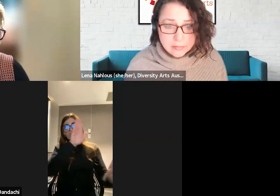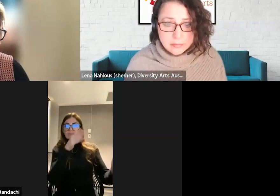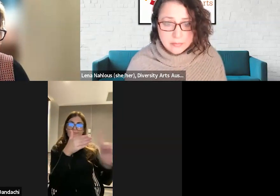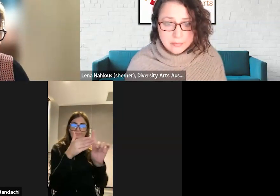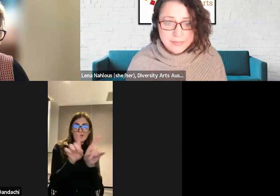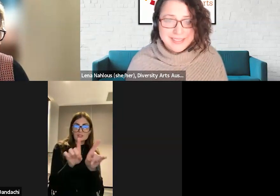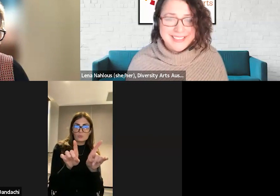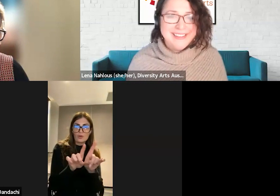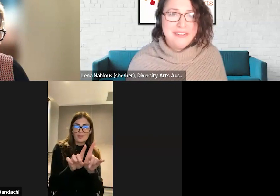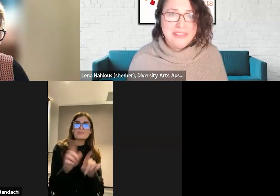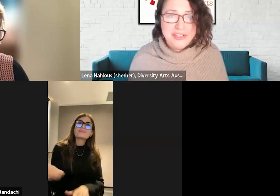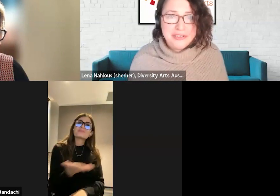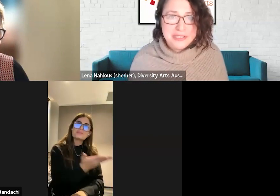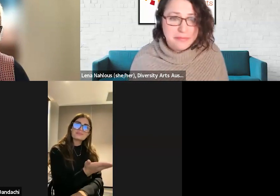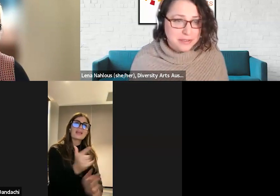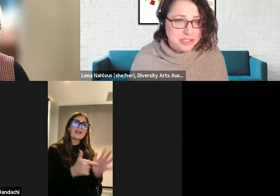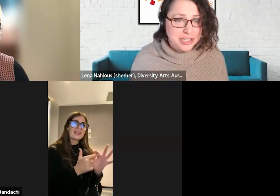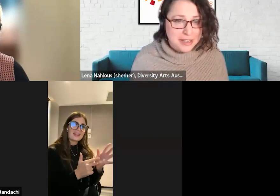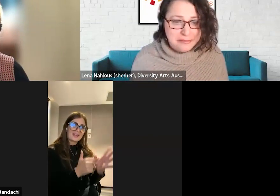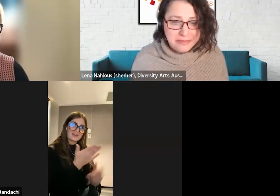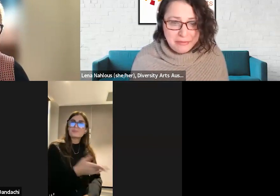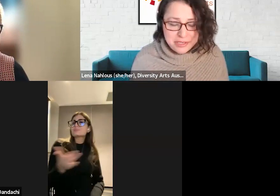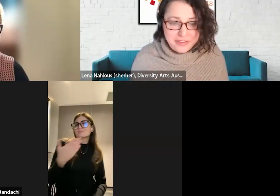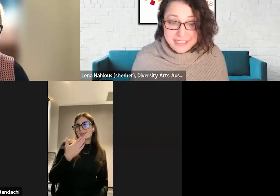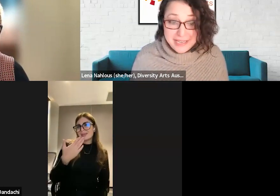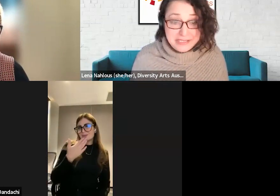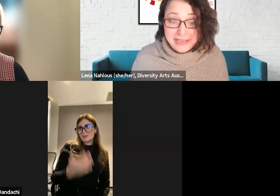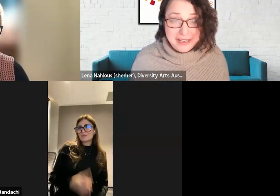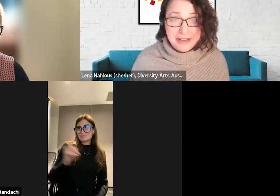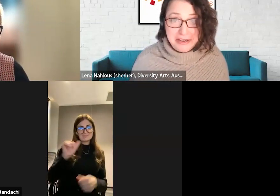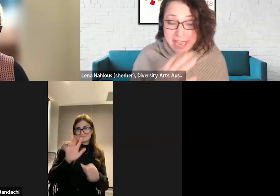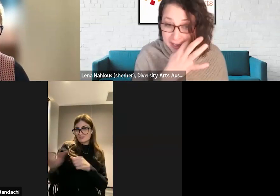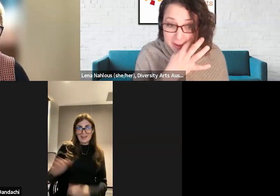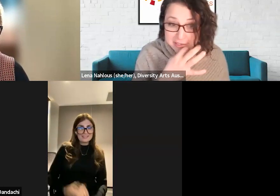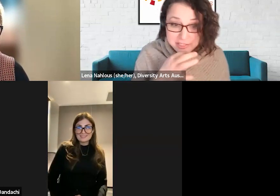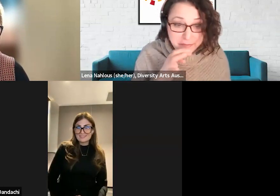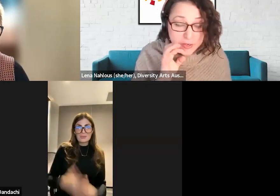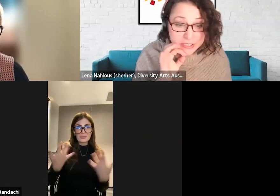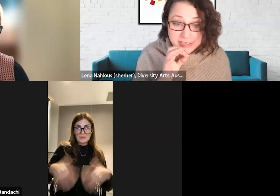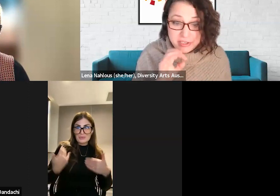Back to you, Lena. Thank you so much. That was fantastic. I don't know how you managed it, but you did.